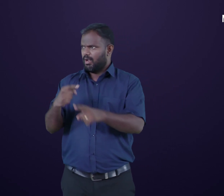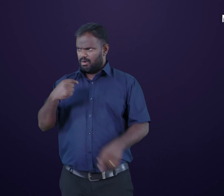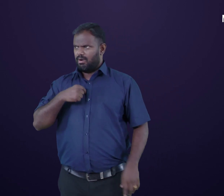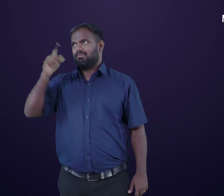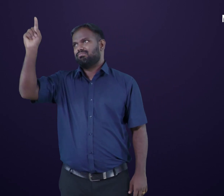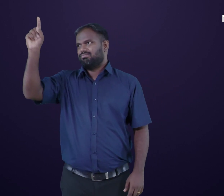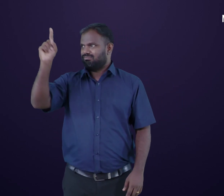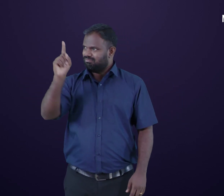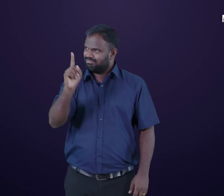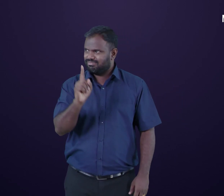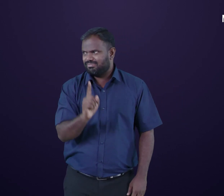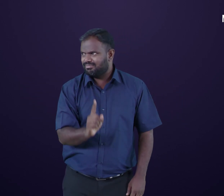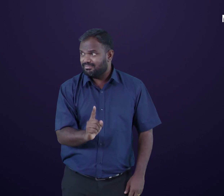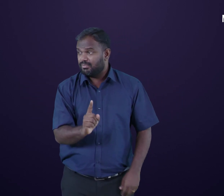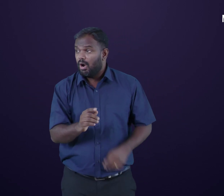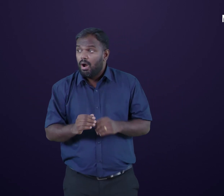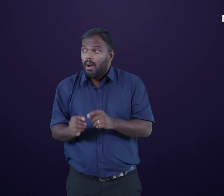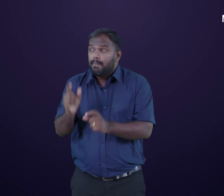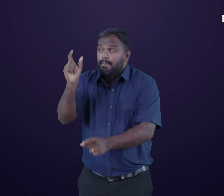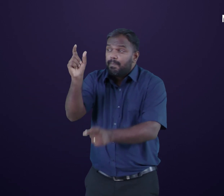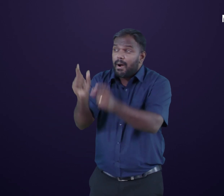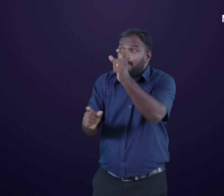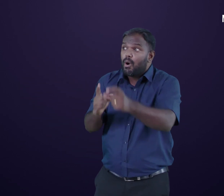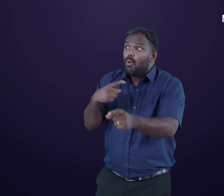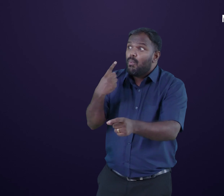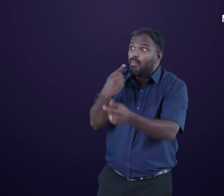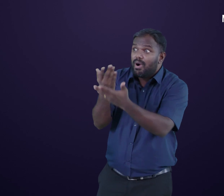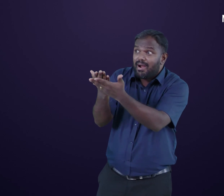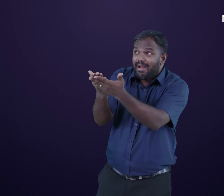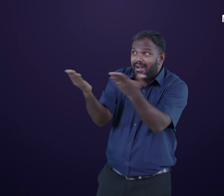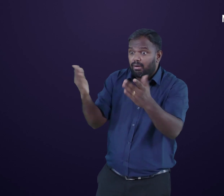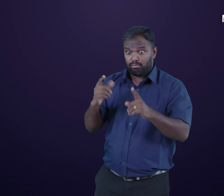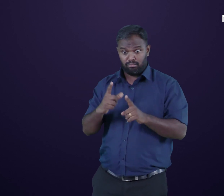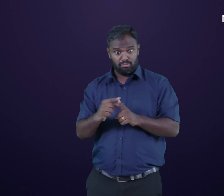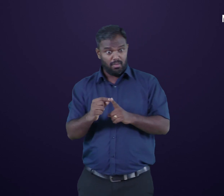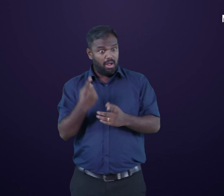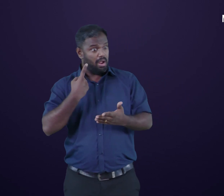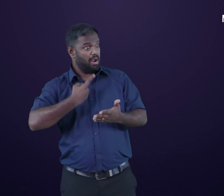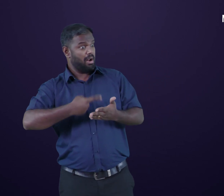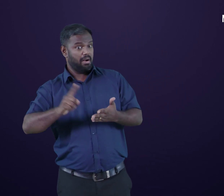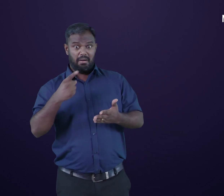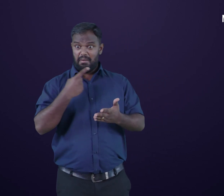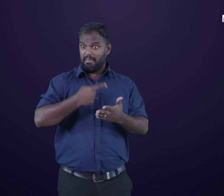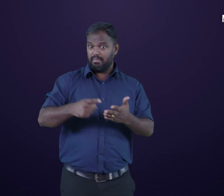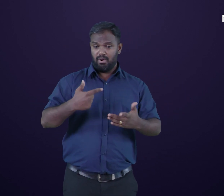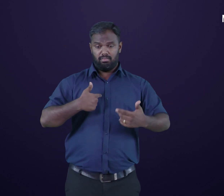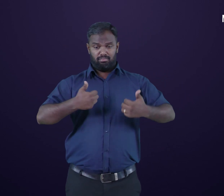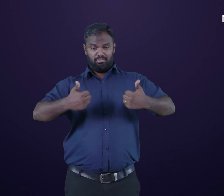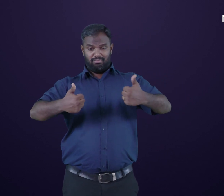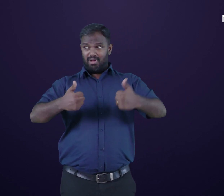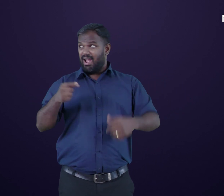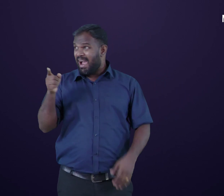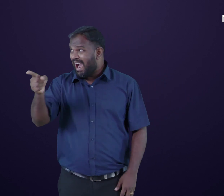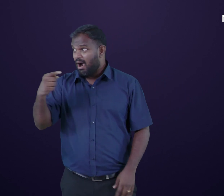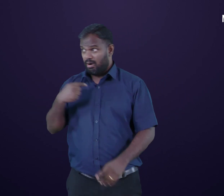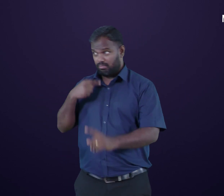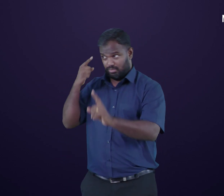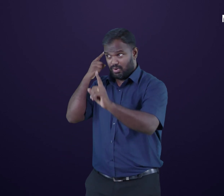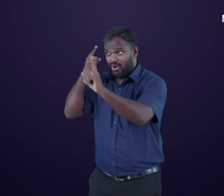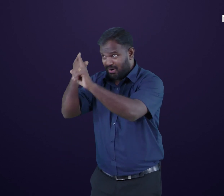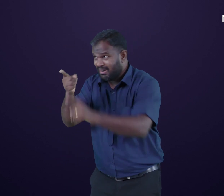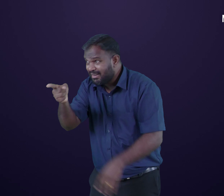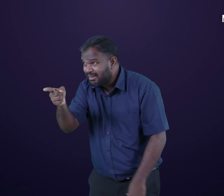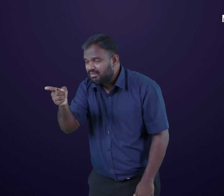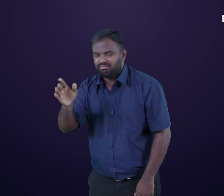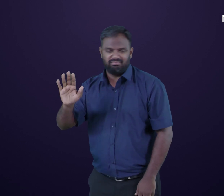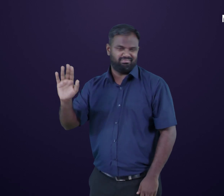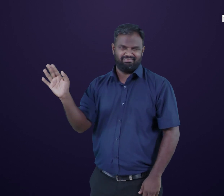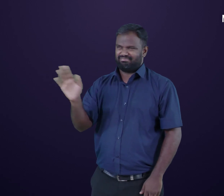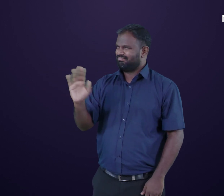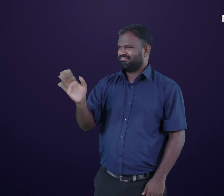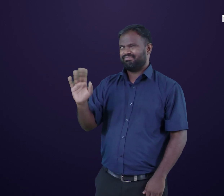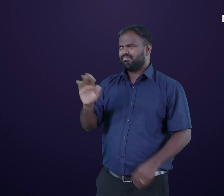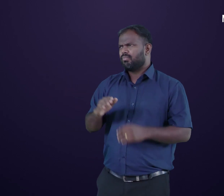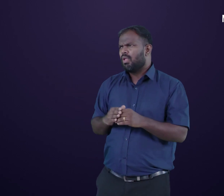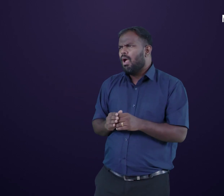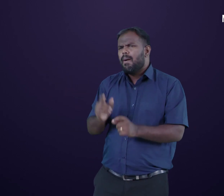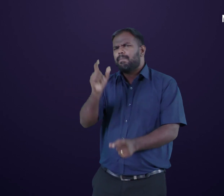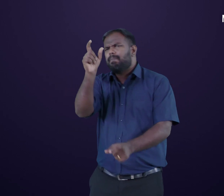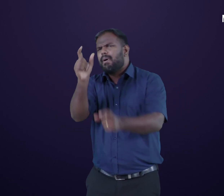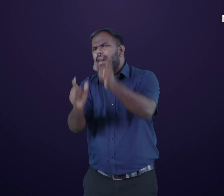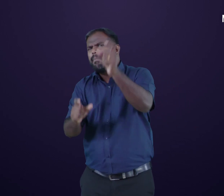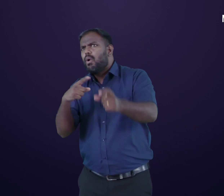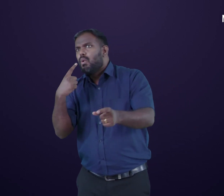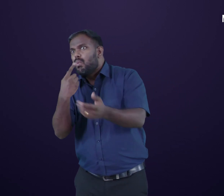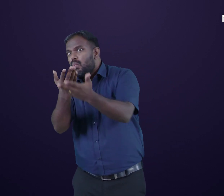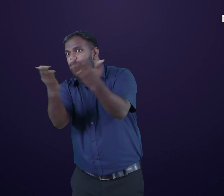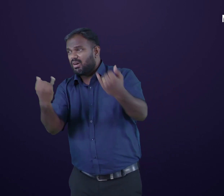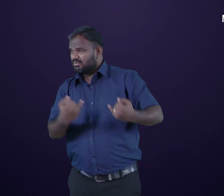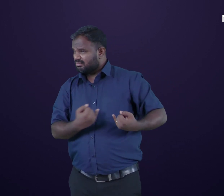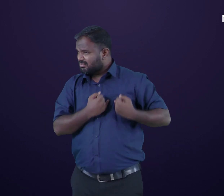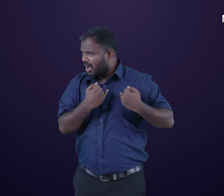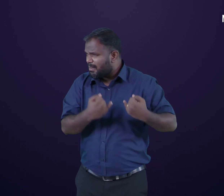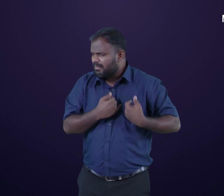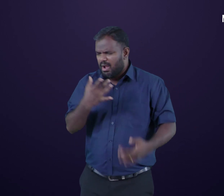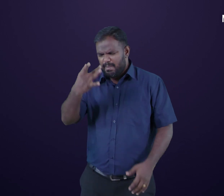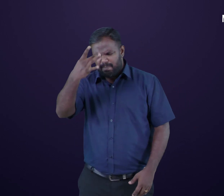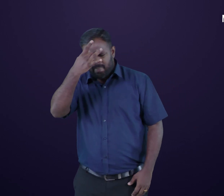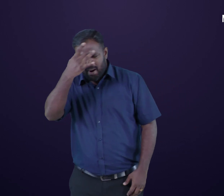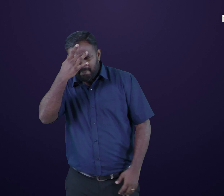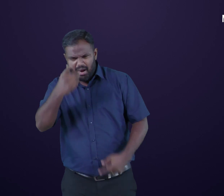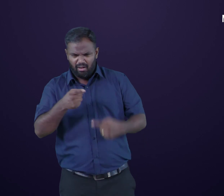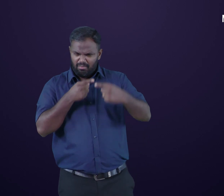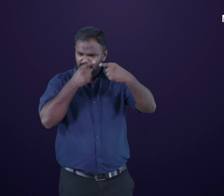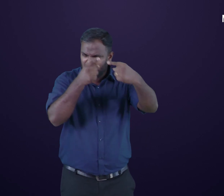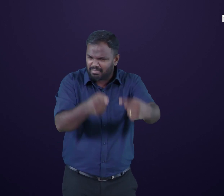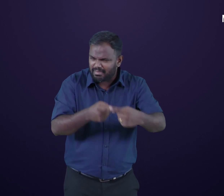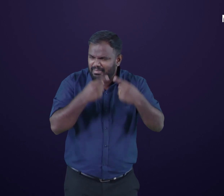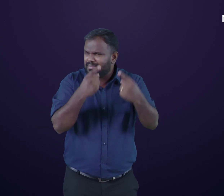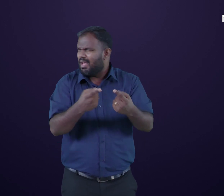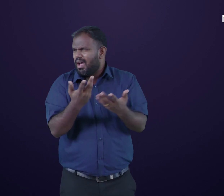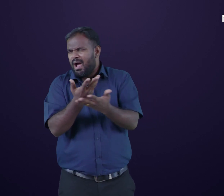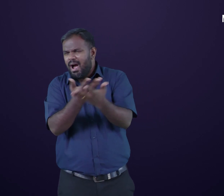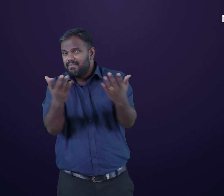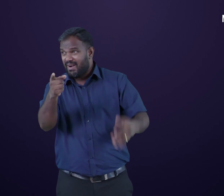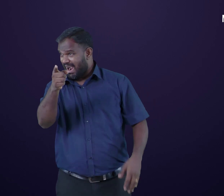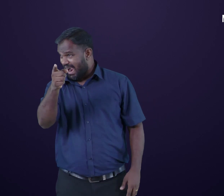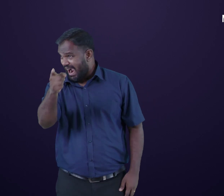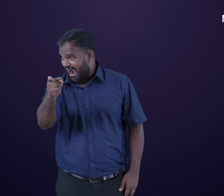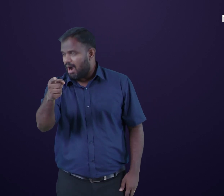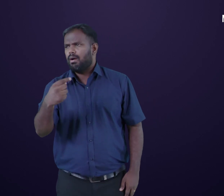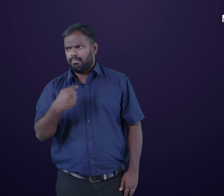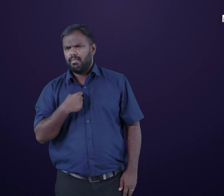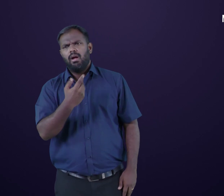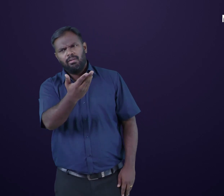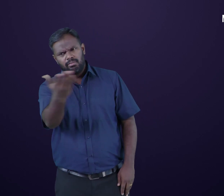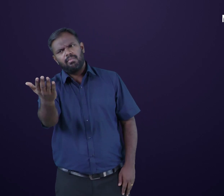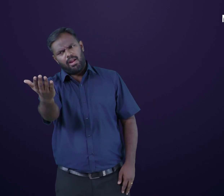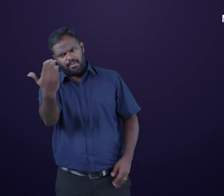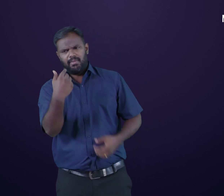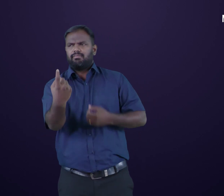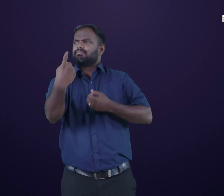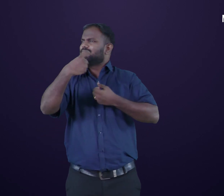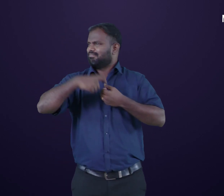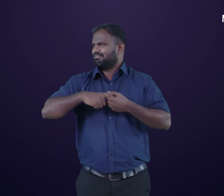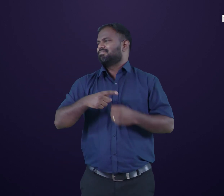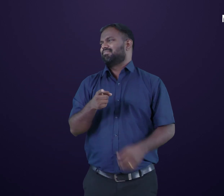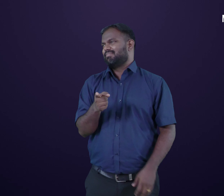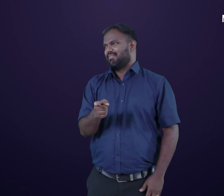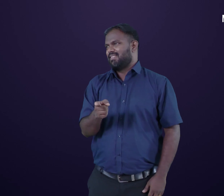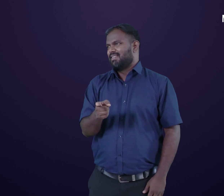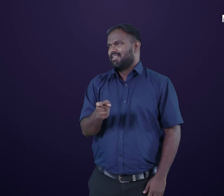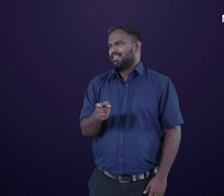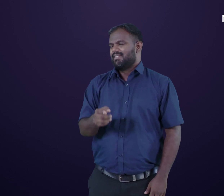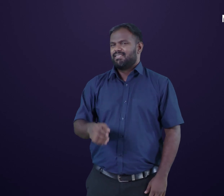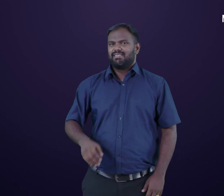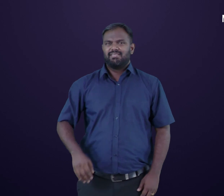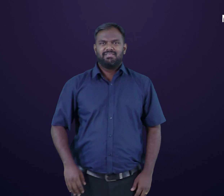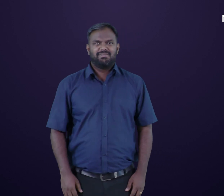I came to ask sinners to join me, not those who do everything right.”